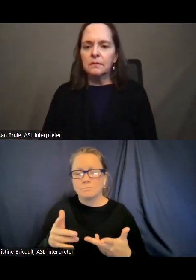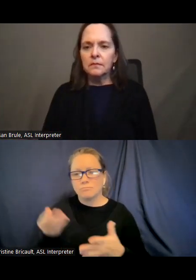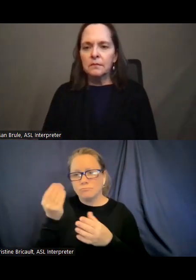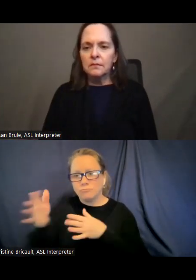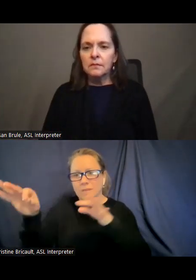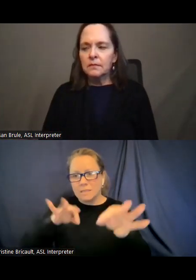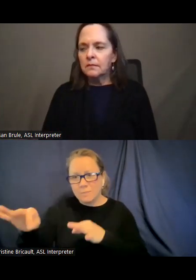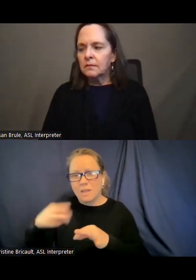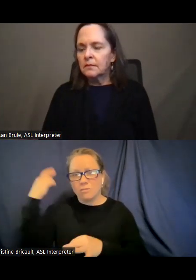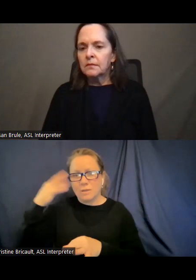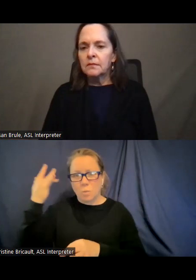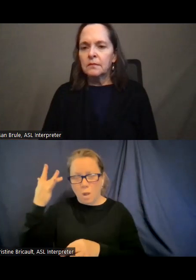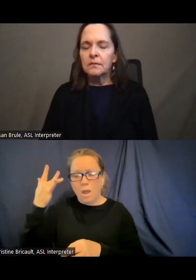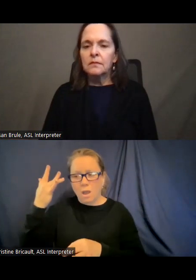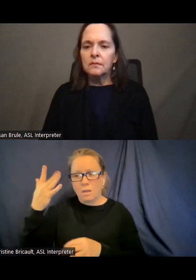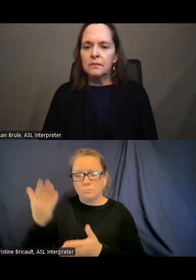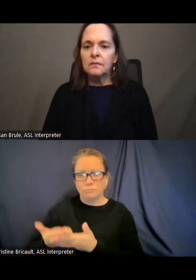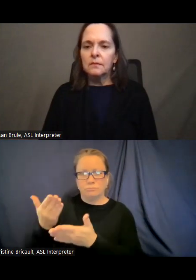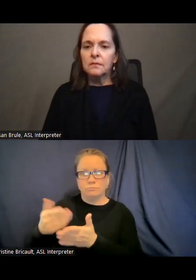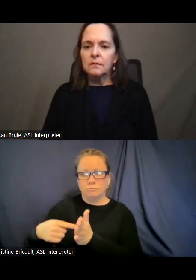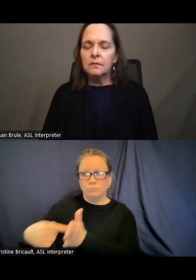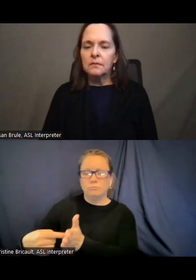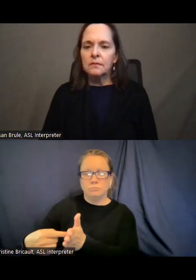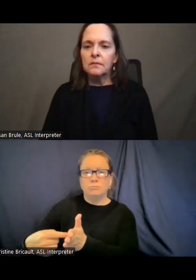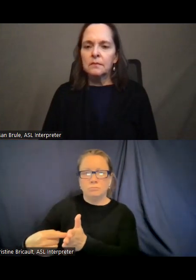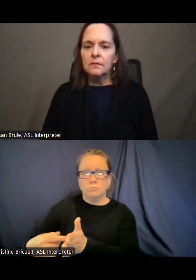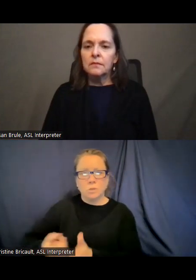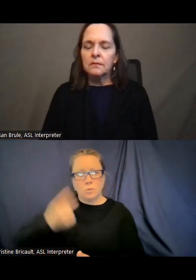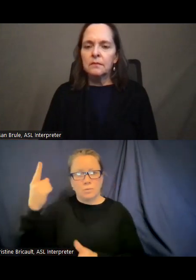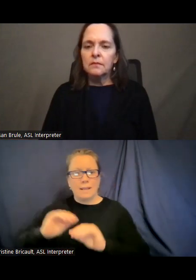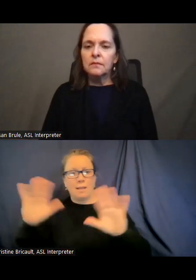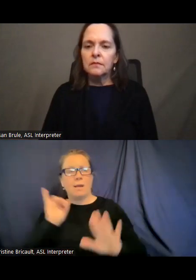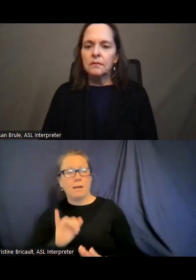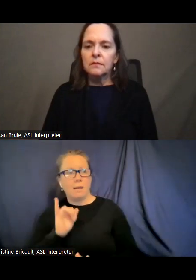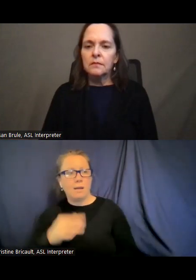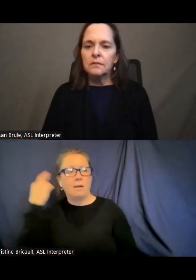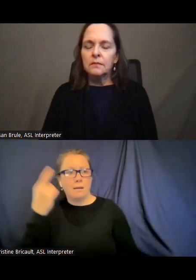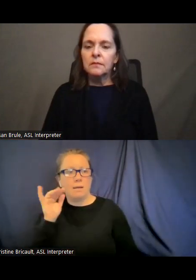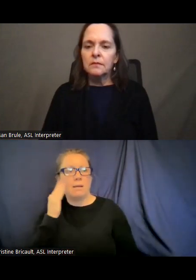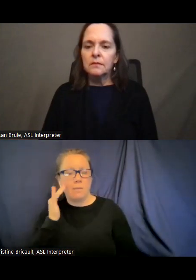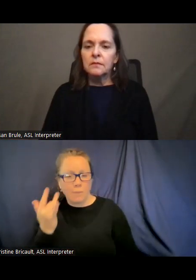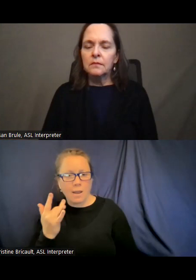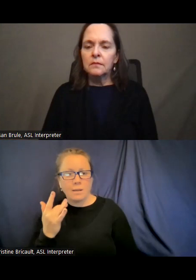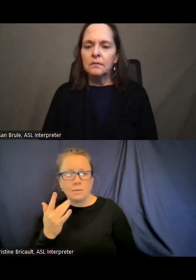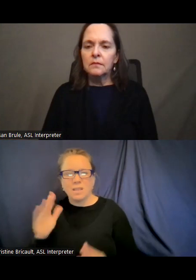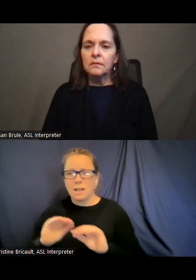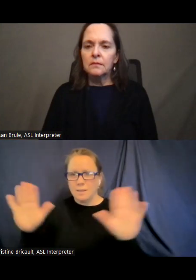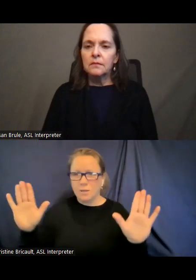You really need to provide that explanation so that it's clear to the employee and to, you know, a court, or